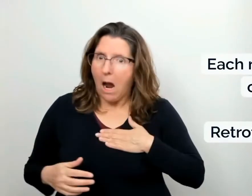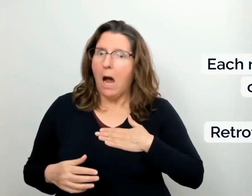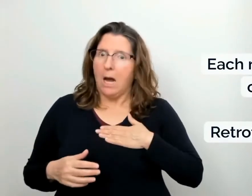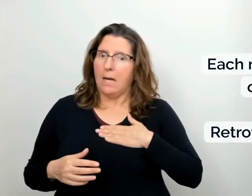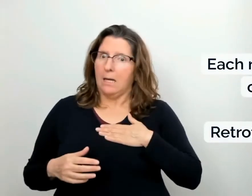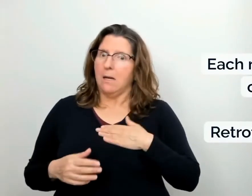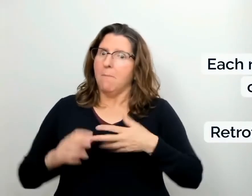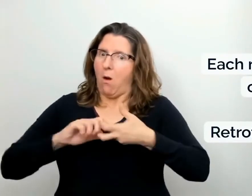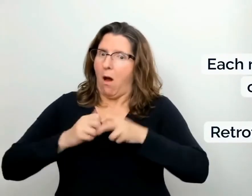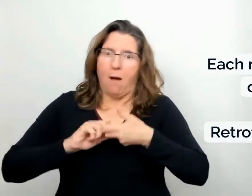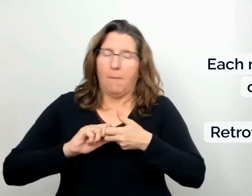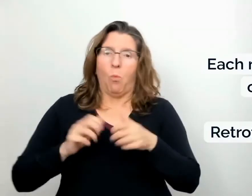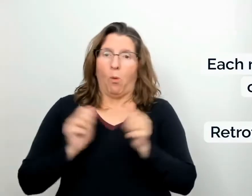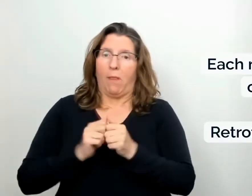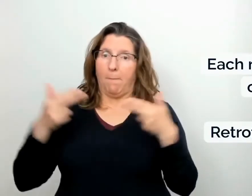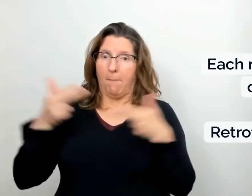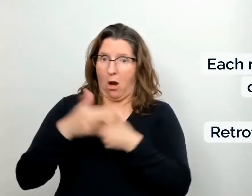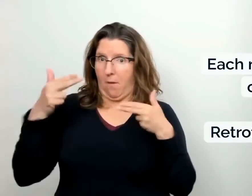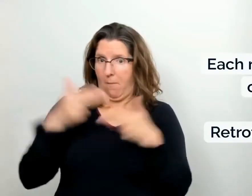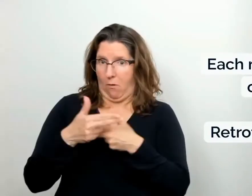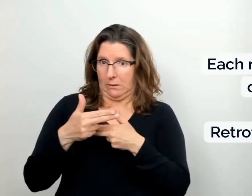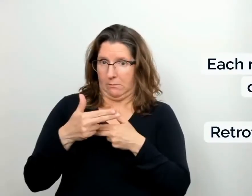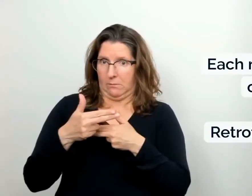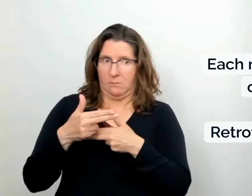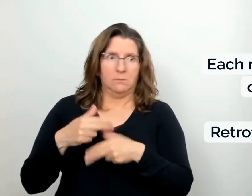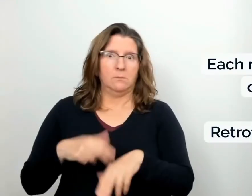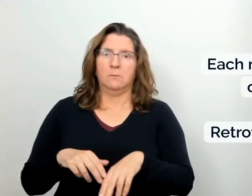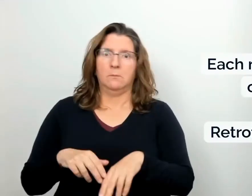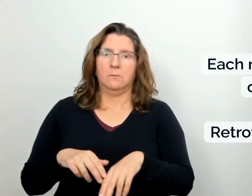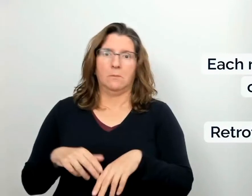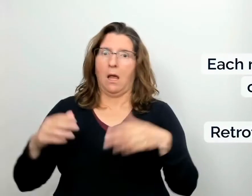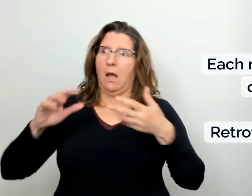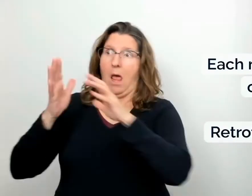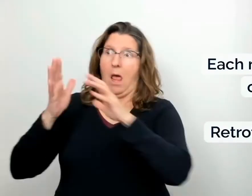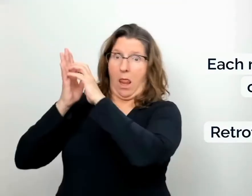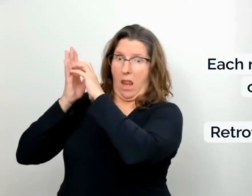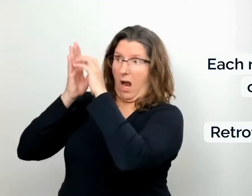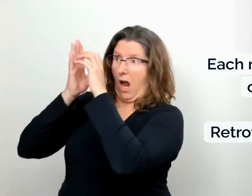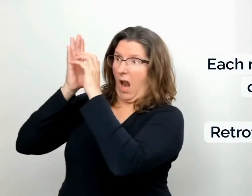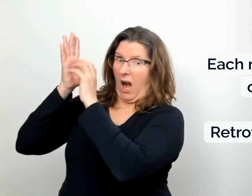I can imagine a deaf student taking this class online, trying to read the text heavy,